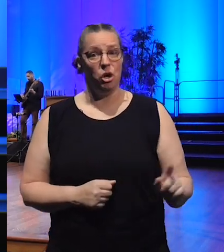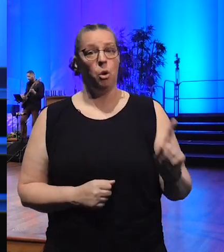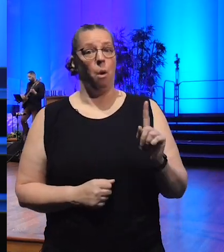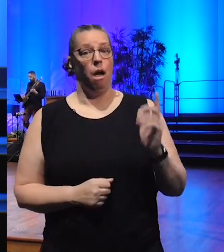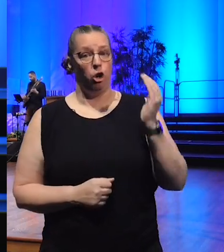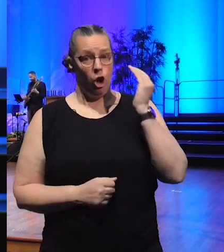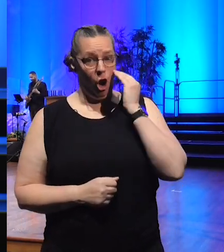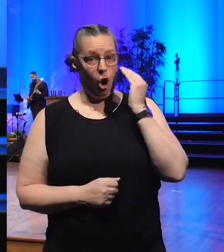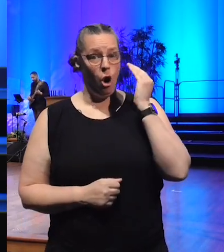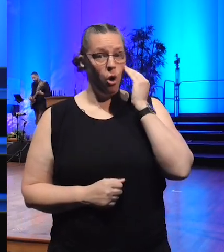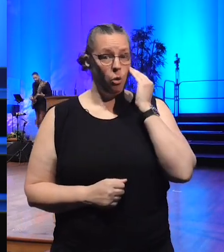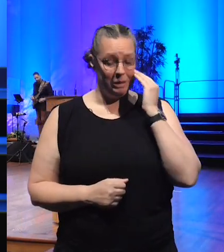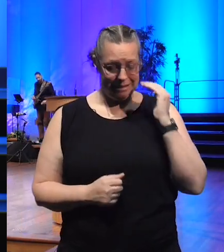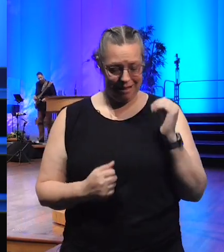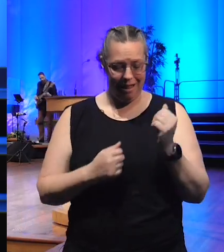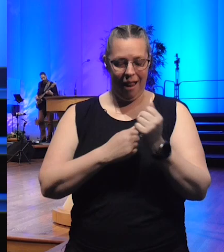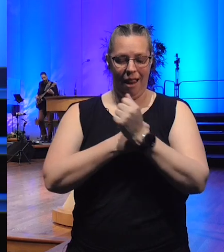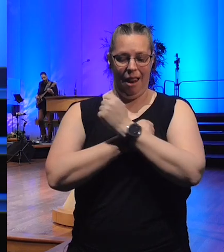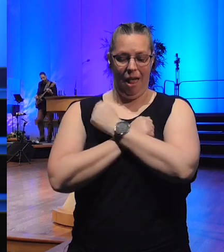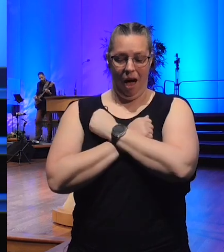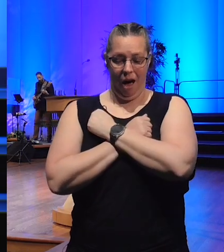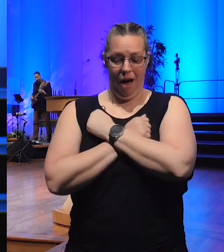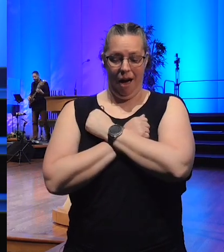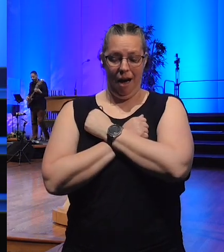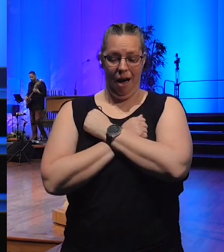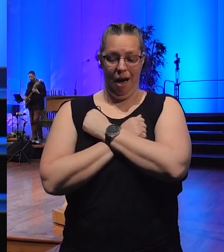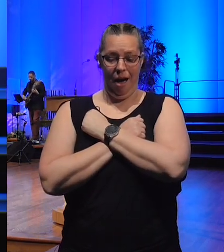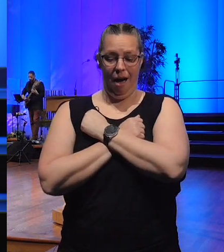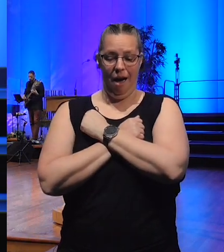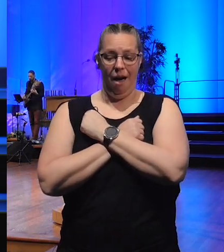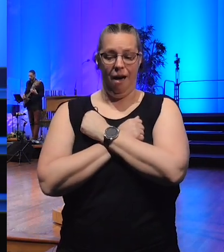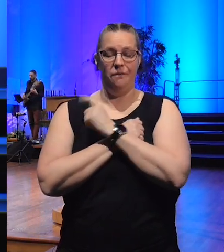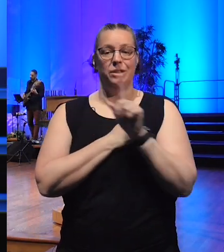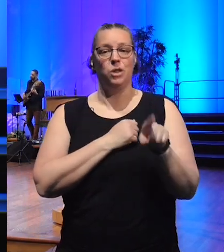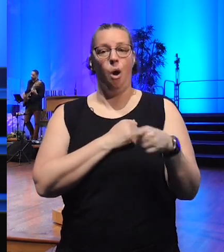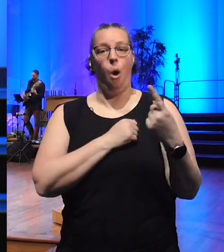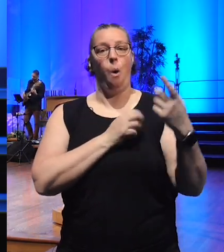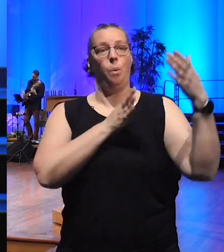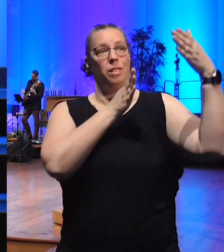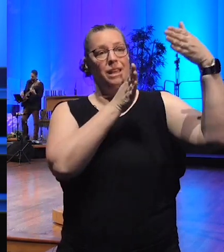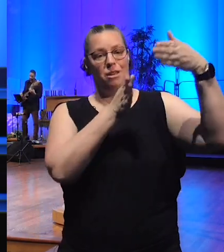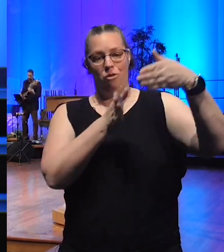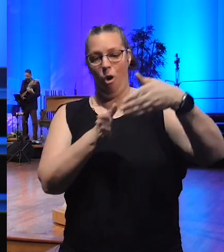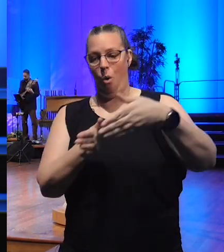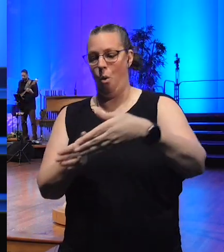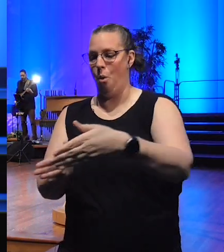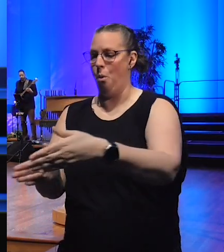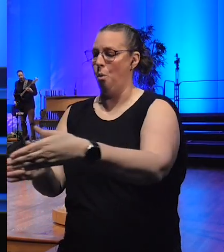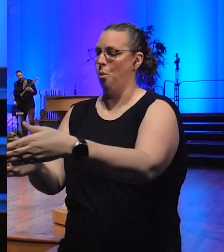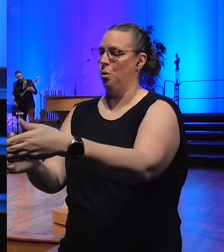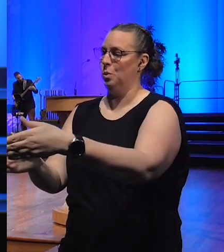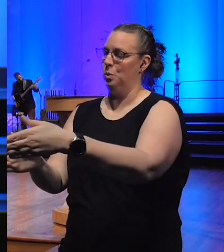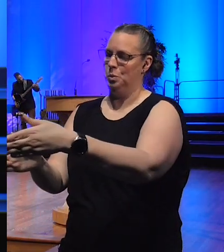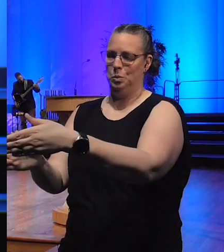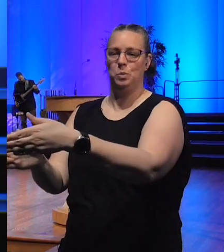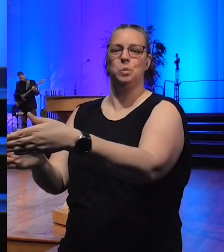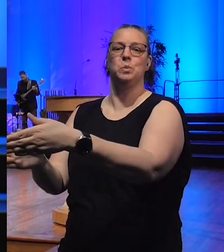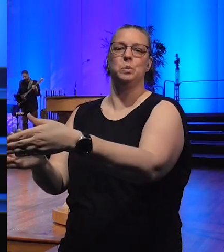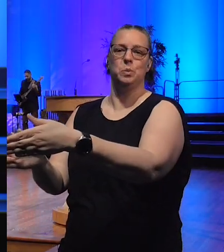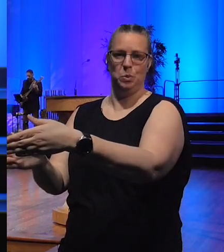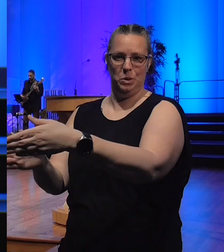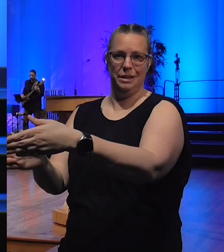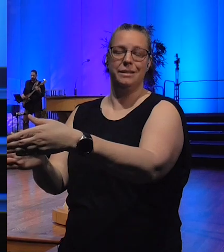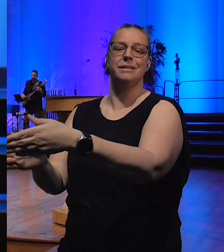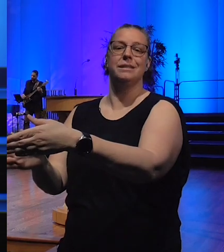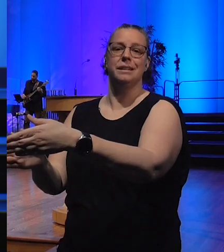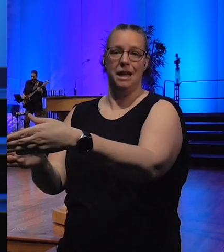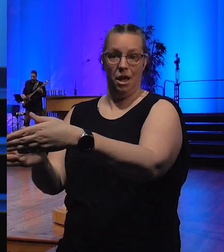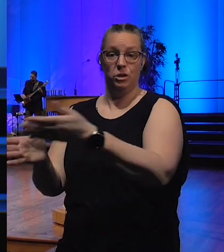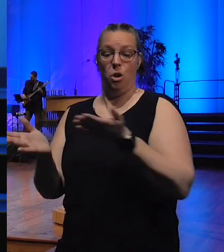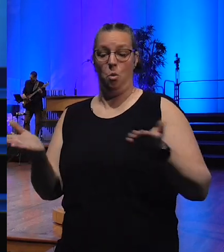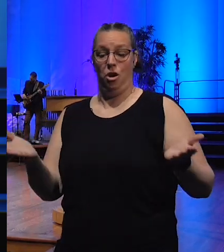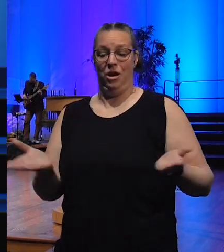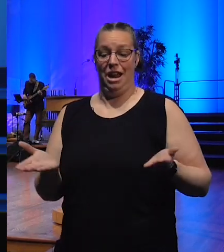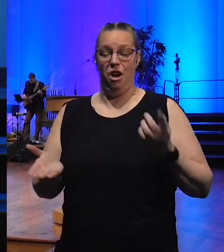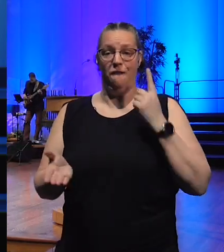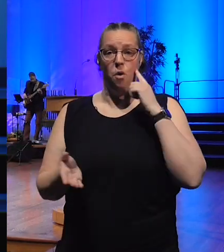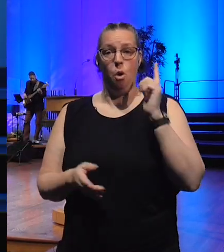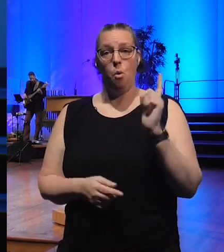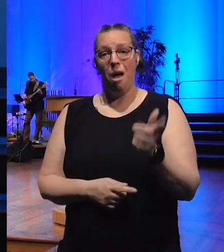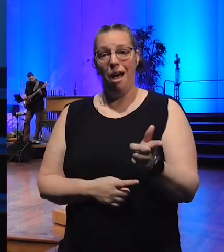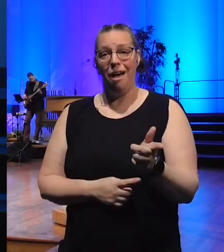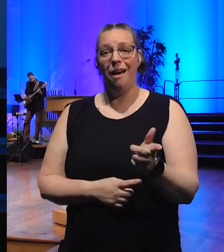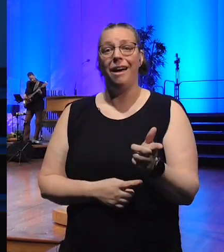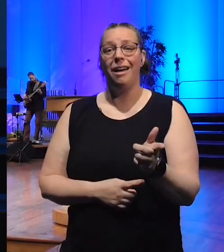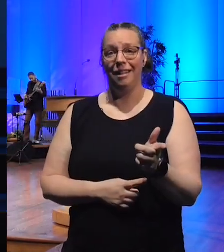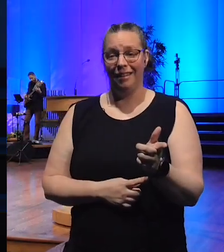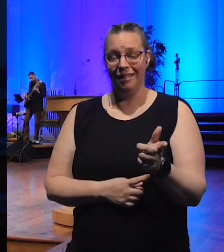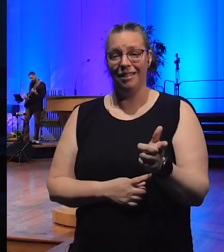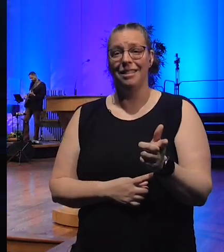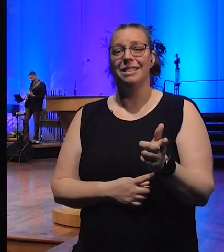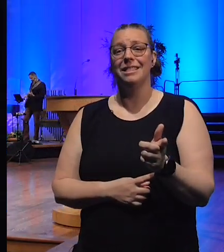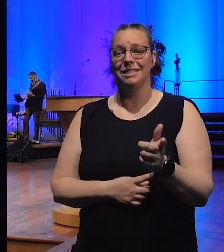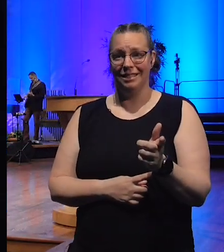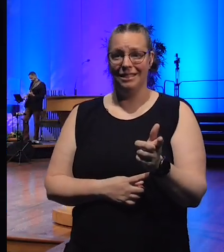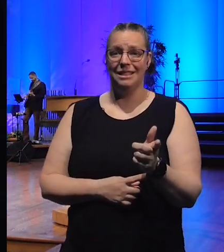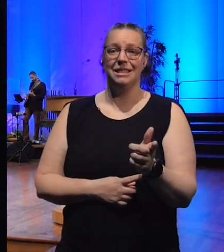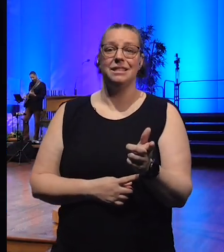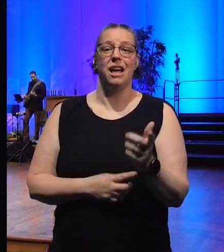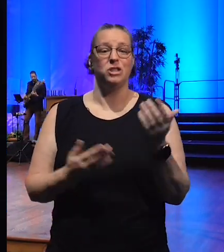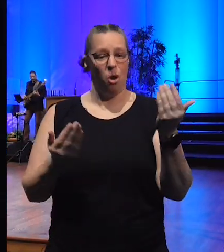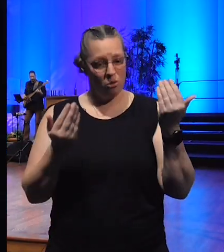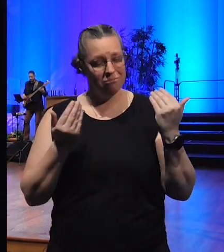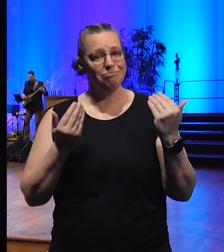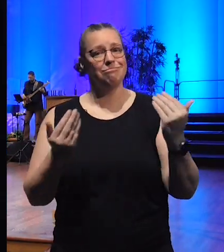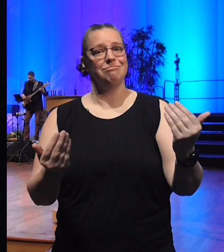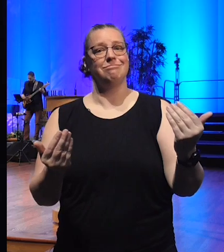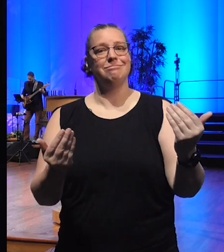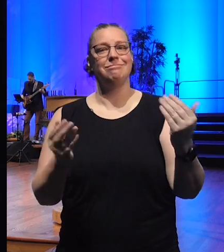that love is the only Road since we're only here for a while why don't you give us your